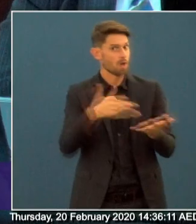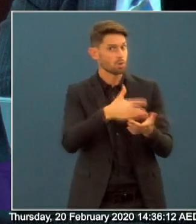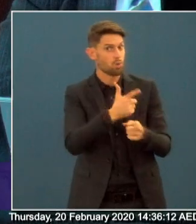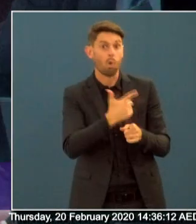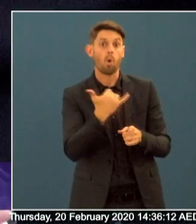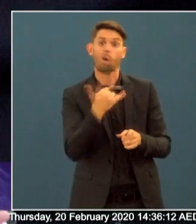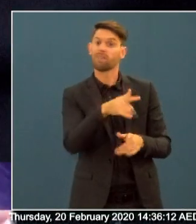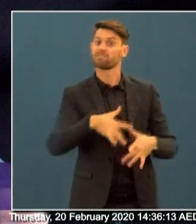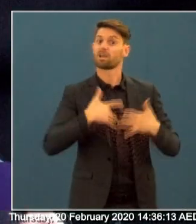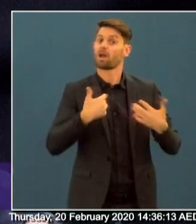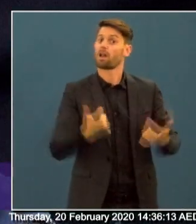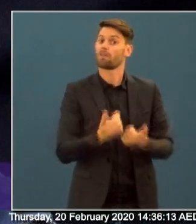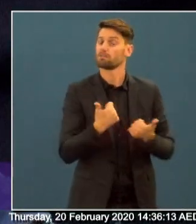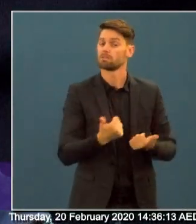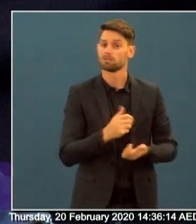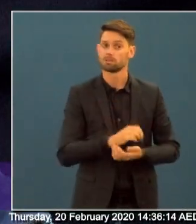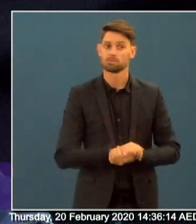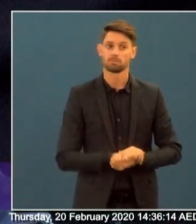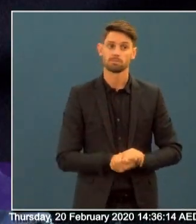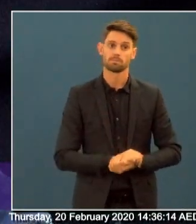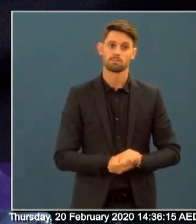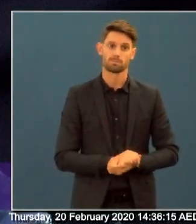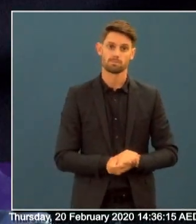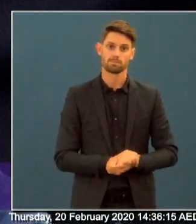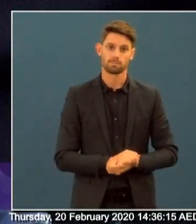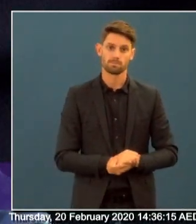Other than for some of the specific causes of death